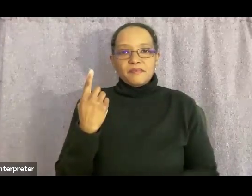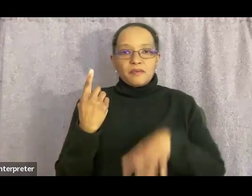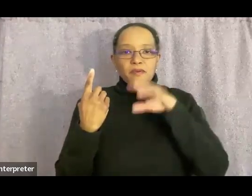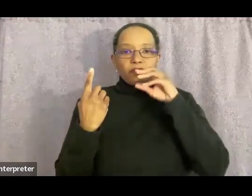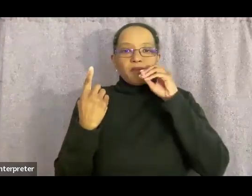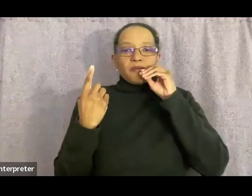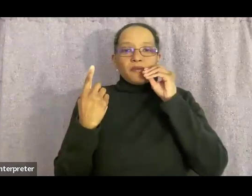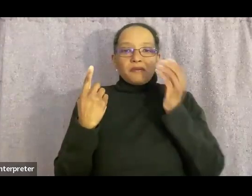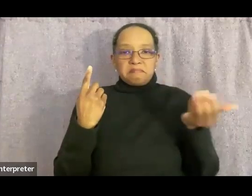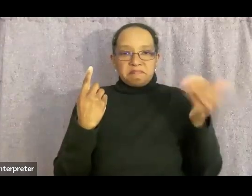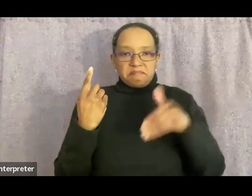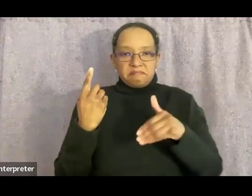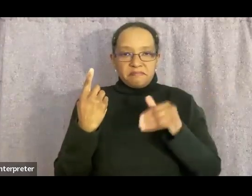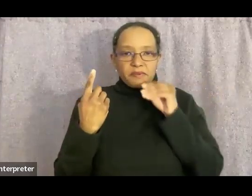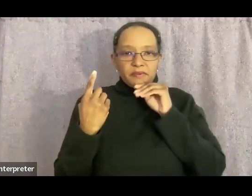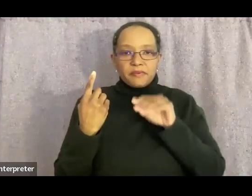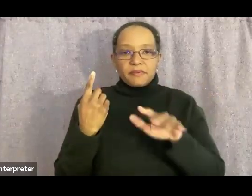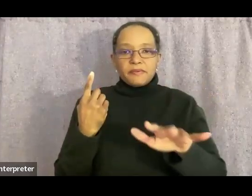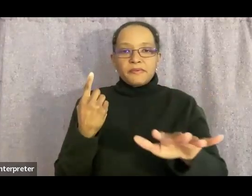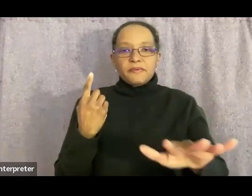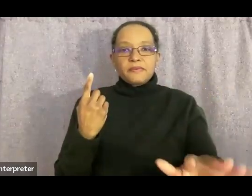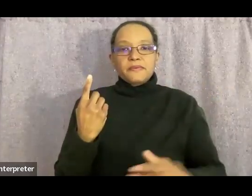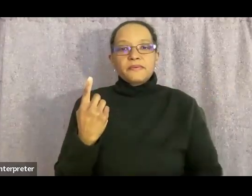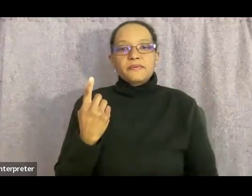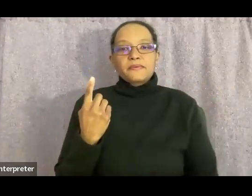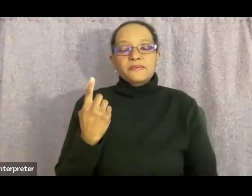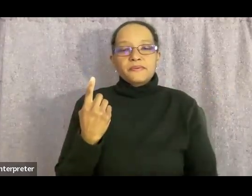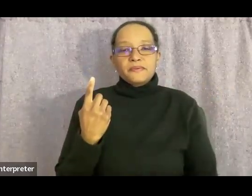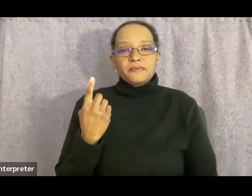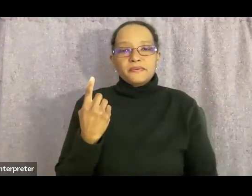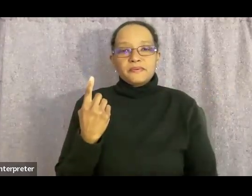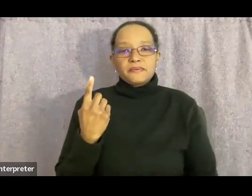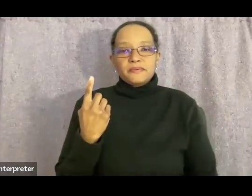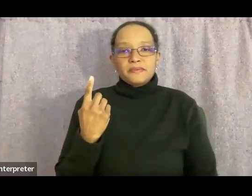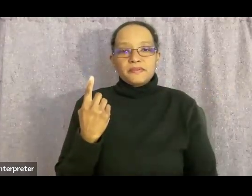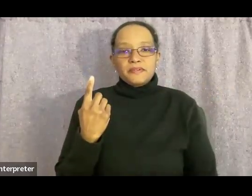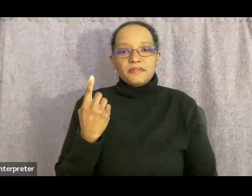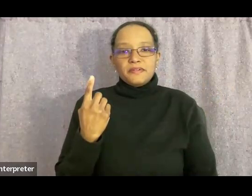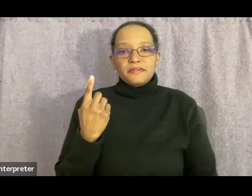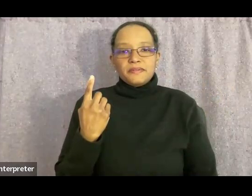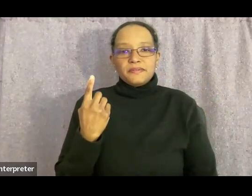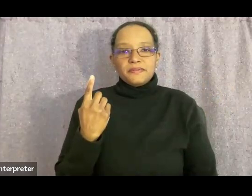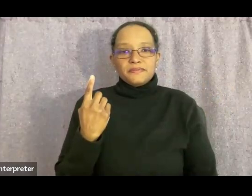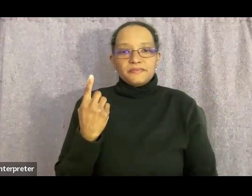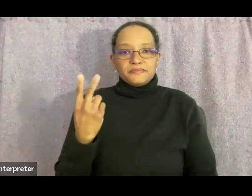Exhale, pull, roll that boat, and squeeze. That's two.